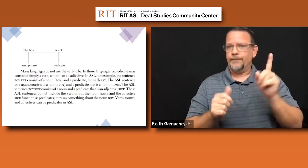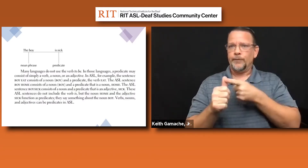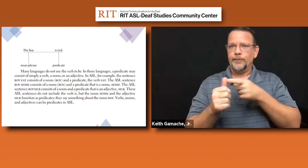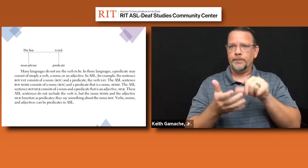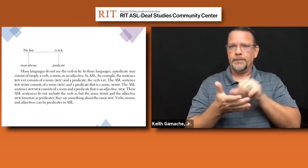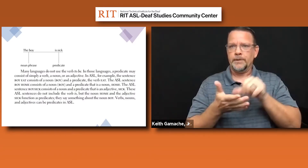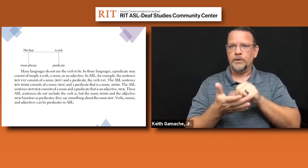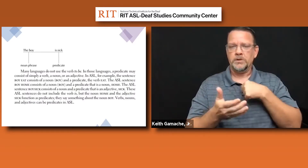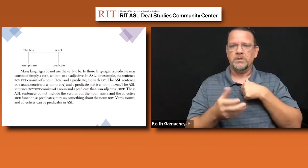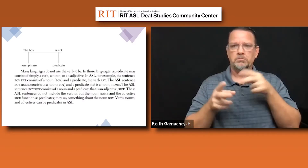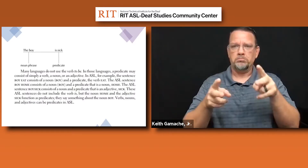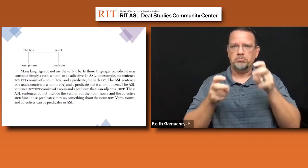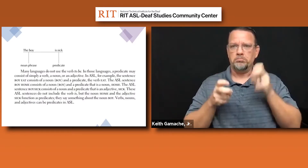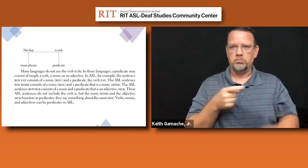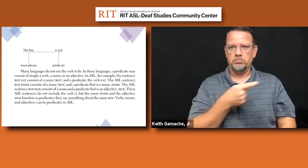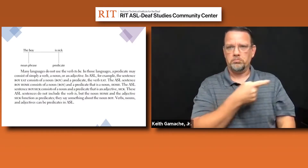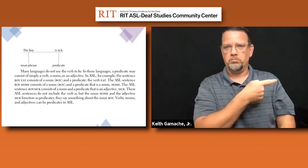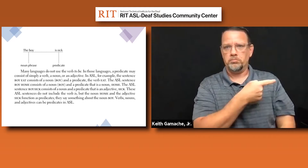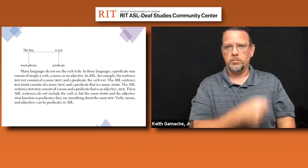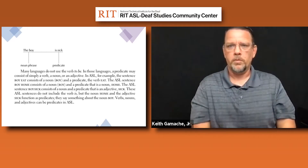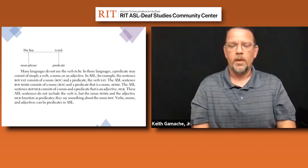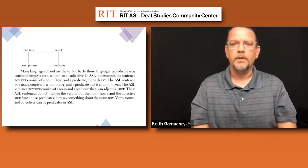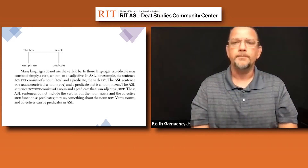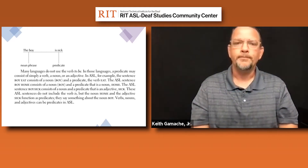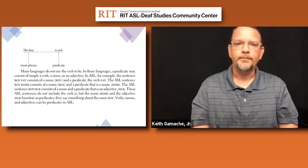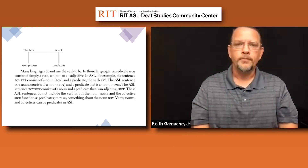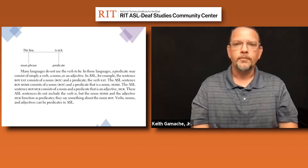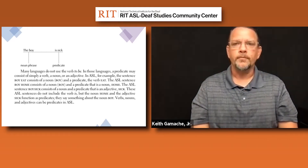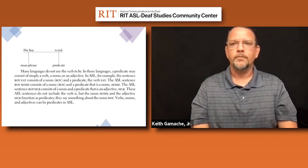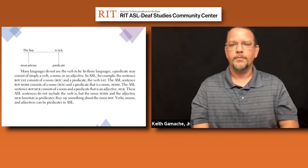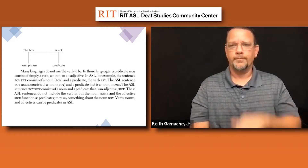On the first page of the topic of syntax,